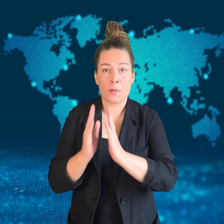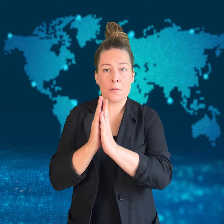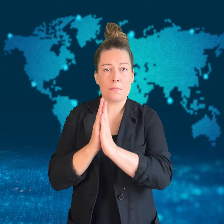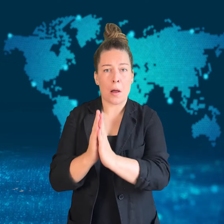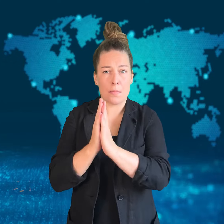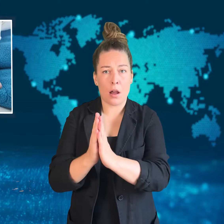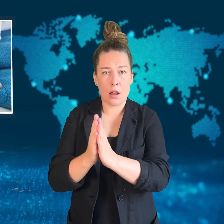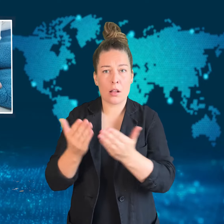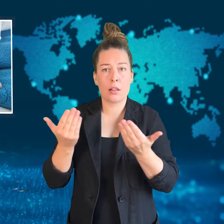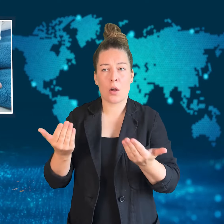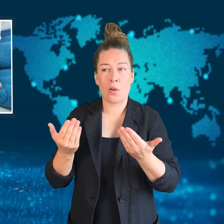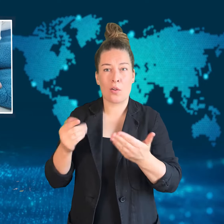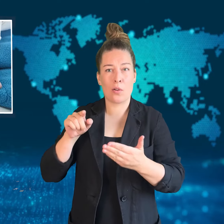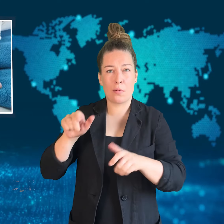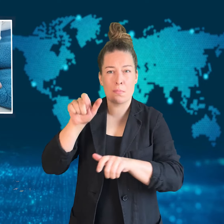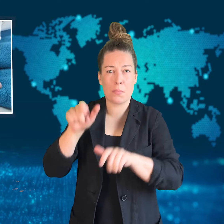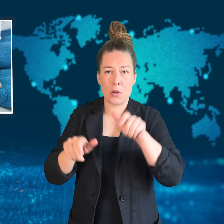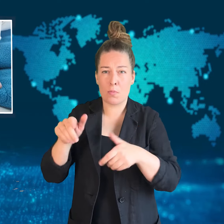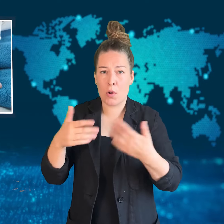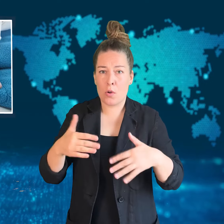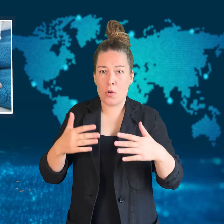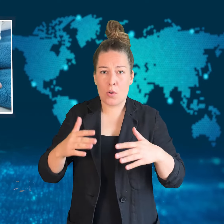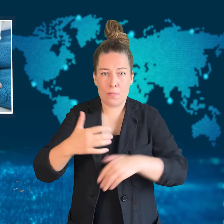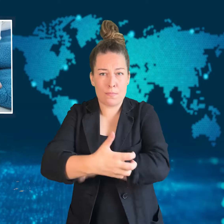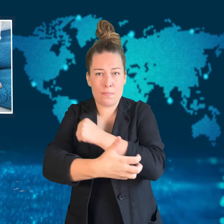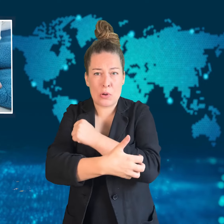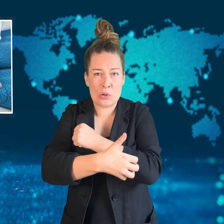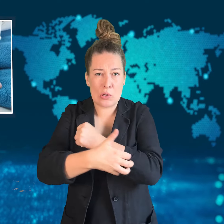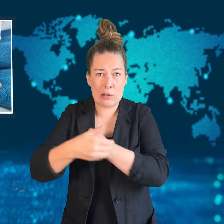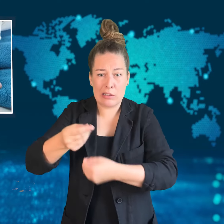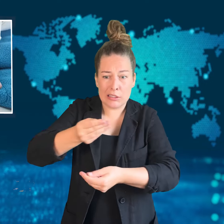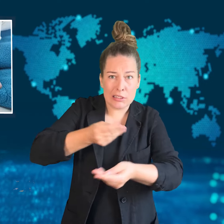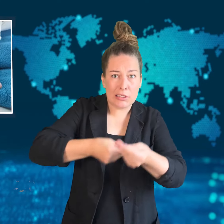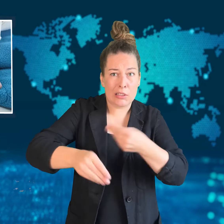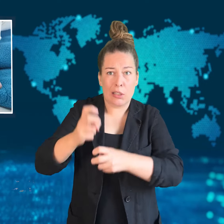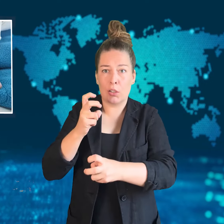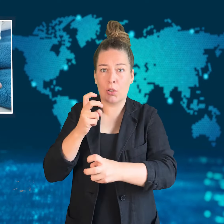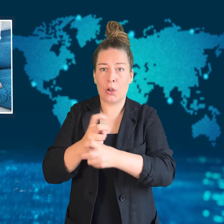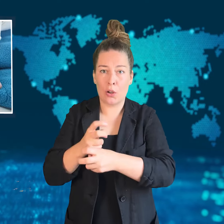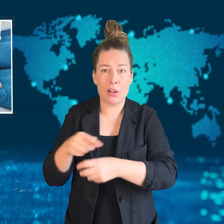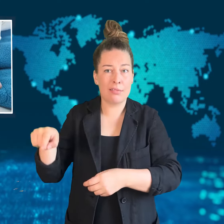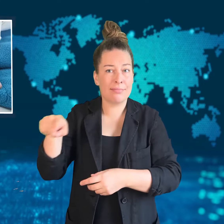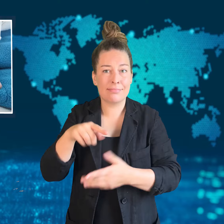[MONIKA]: People who are living in deep poverty in Myanmar are resorting to